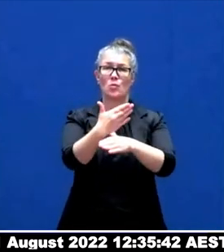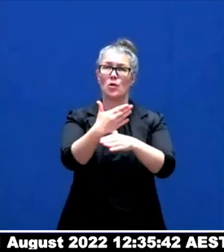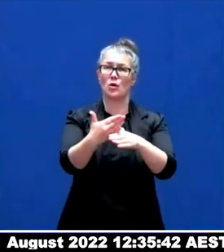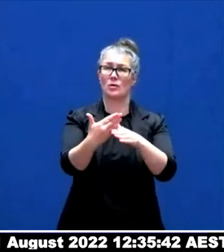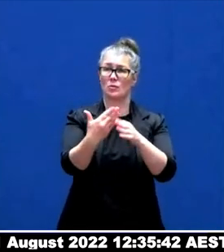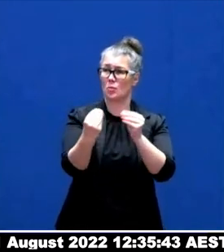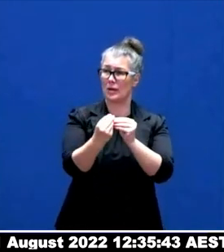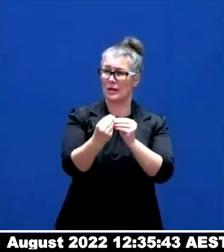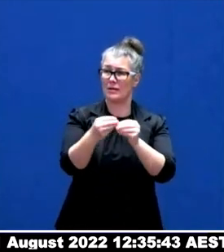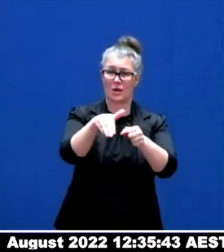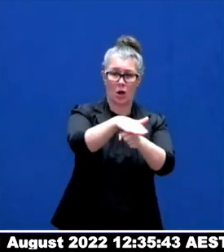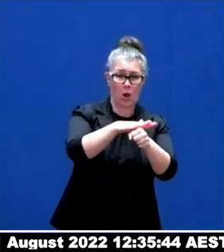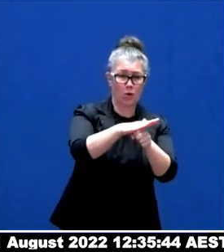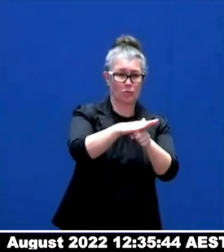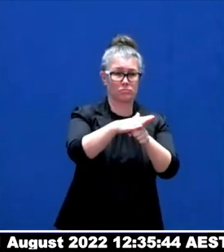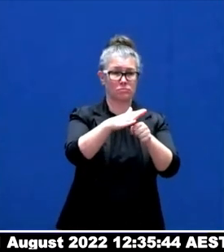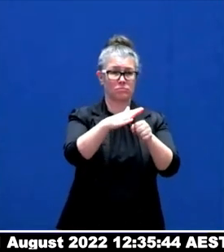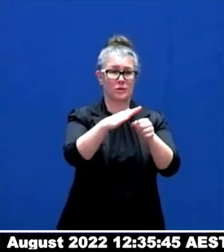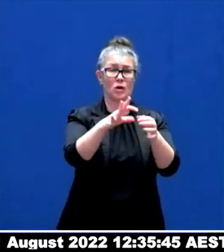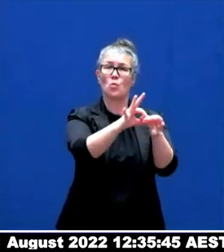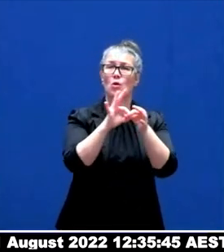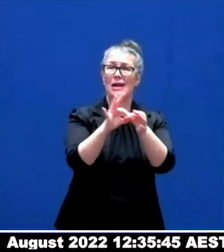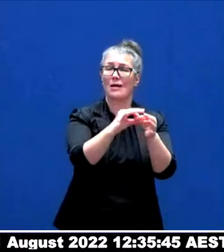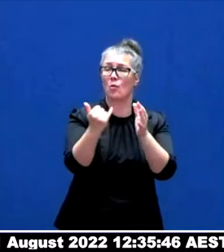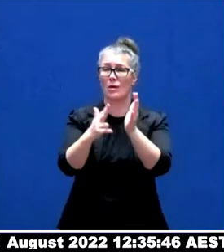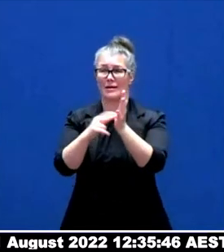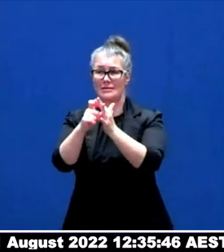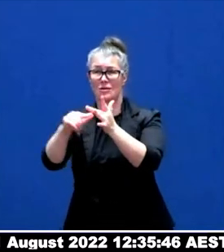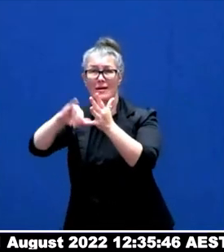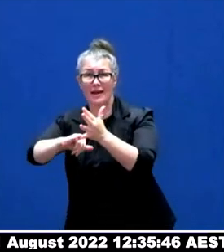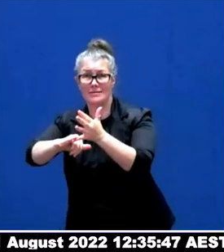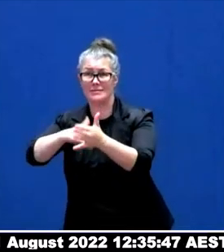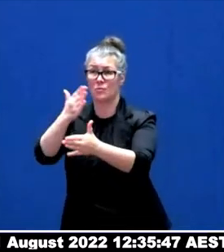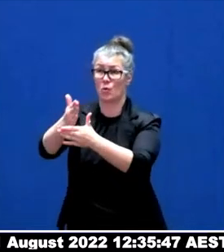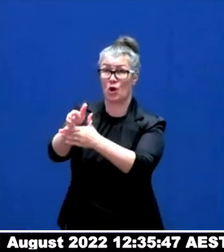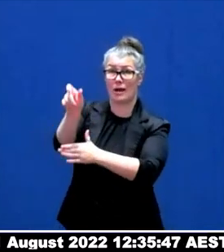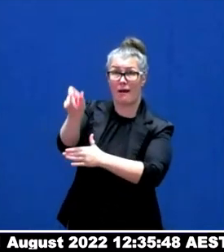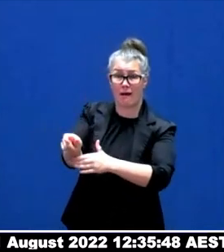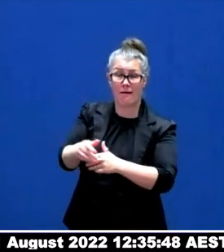Coordinators or the NDIS support worker for somebody if they're on an NDIS plan and